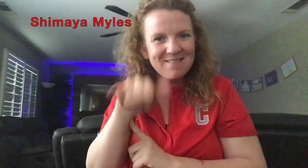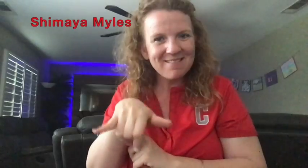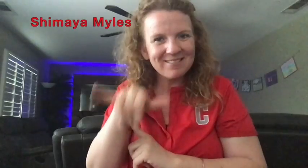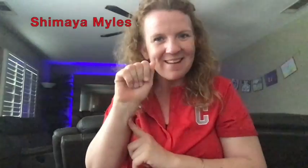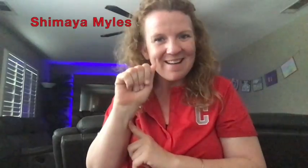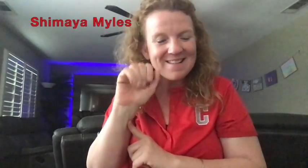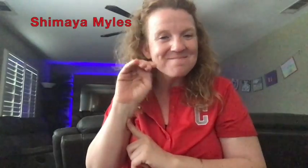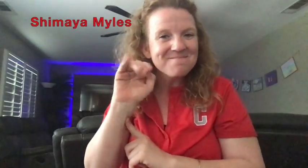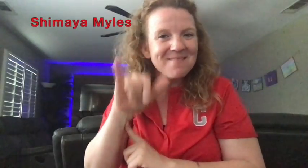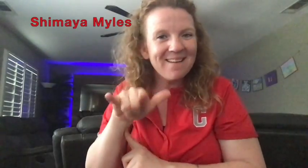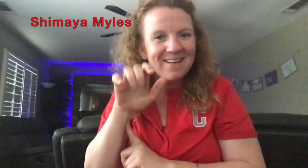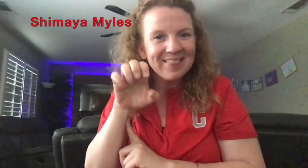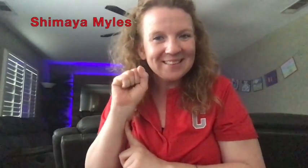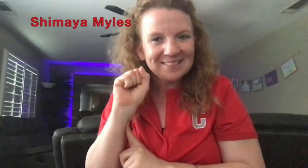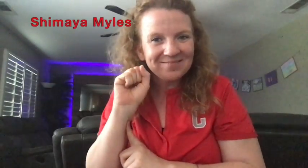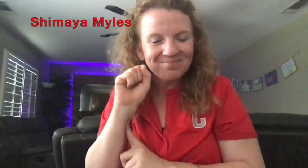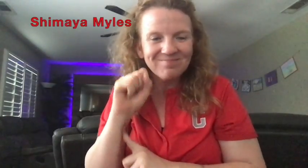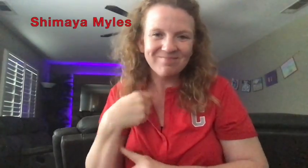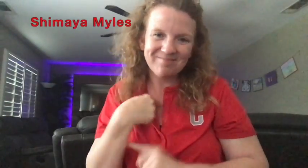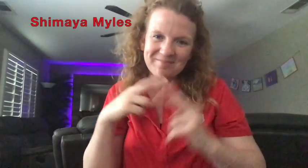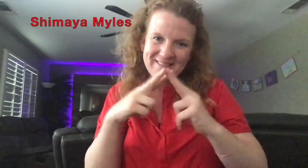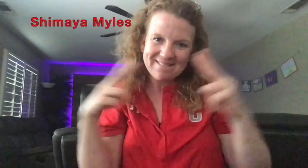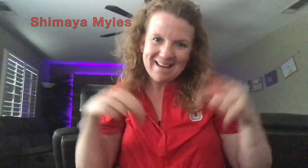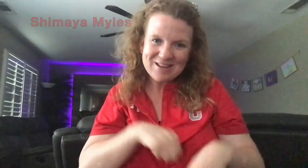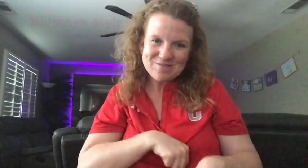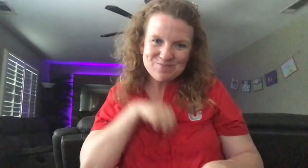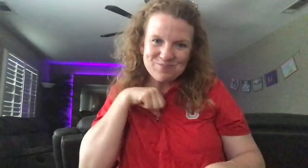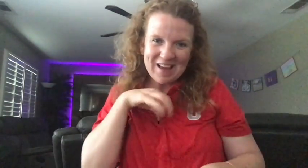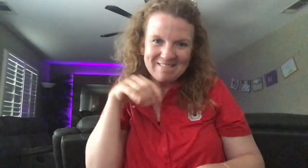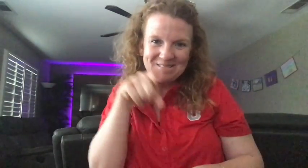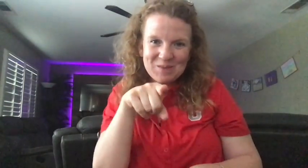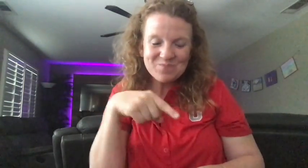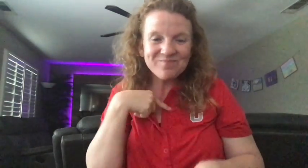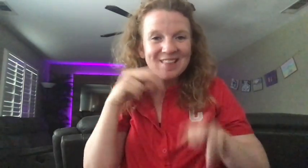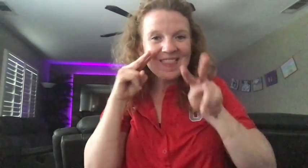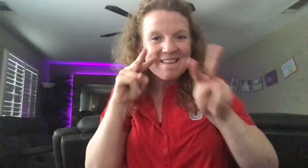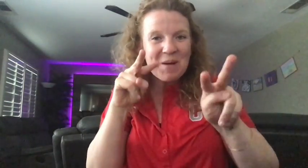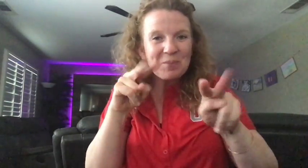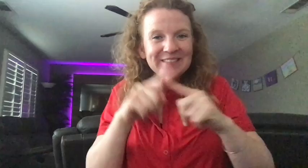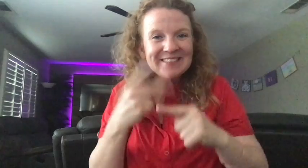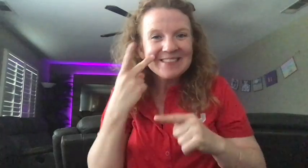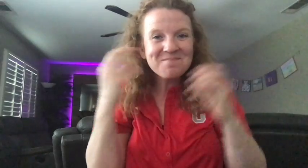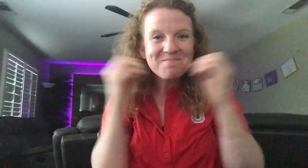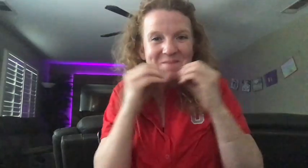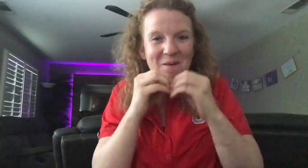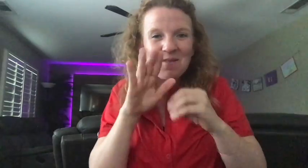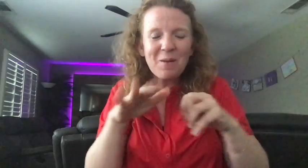I'm very proud of you and I look forward to seeing more of your